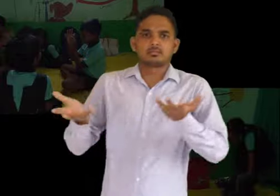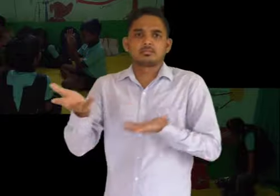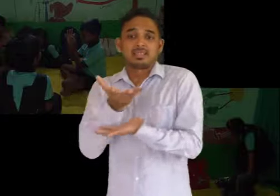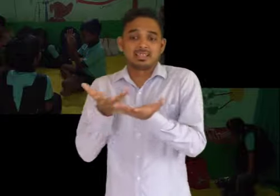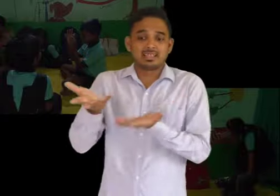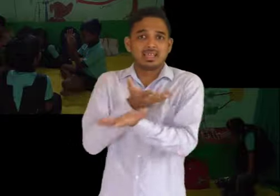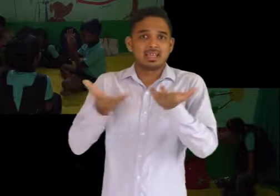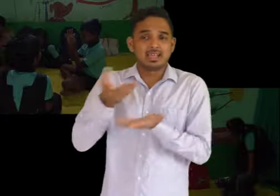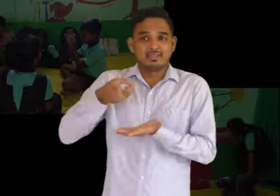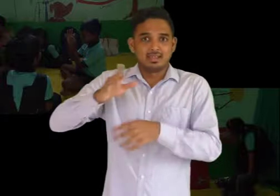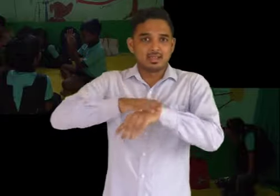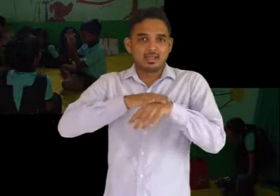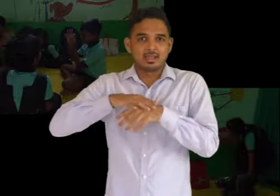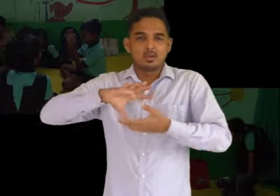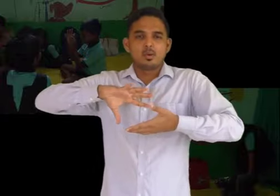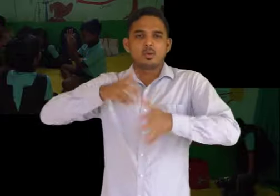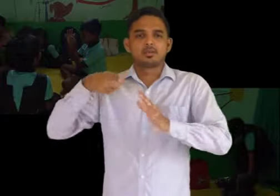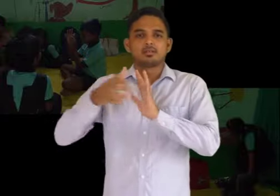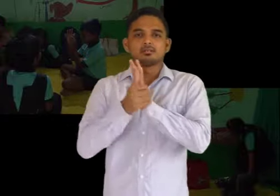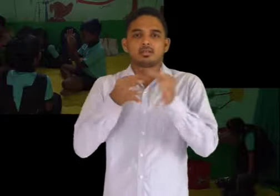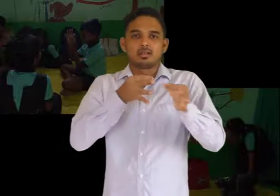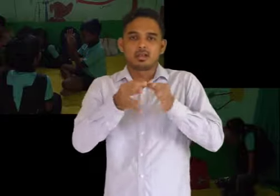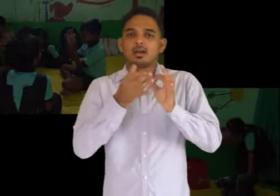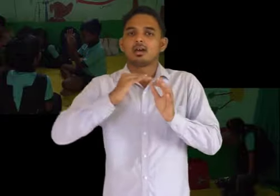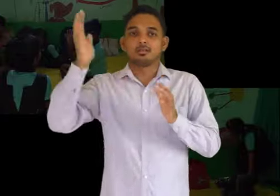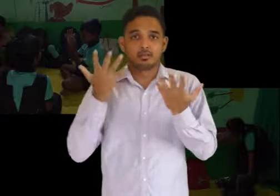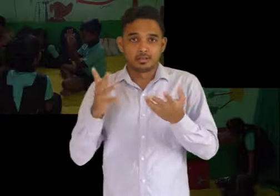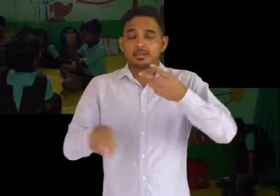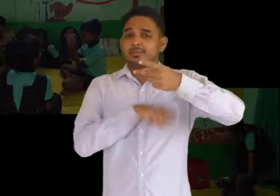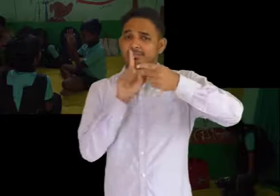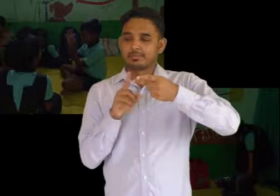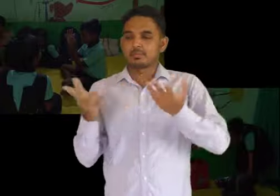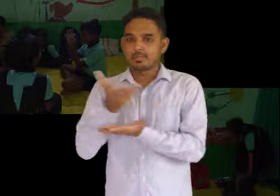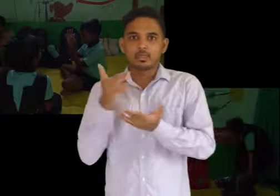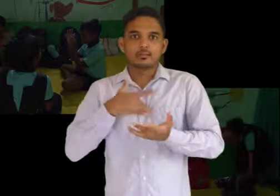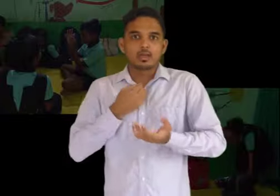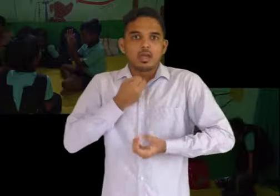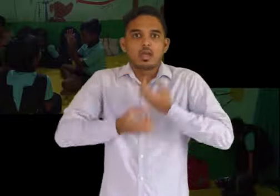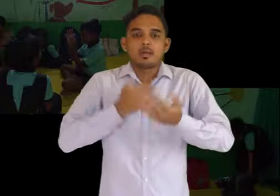the teacher can now step back and foster student-led discussions this has many